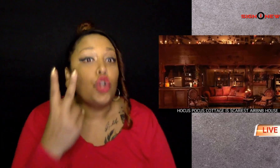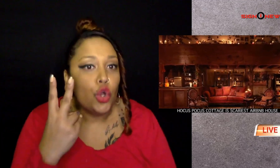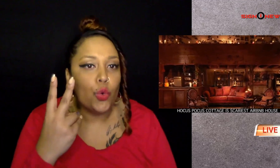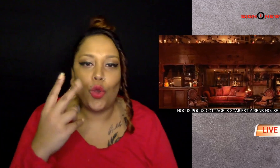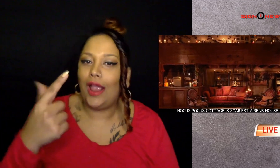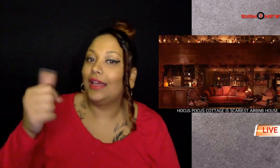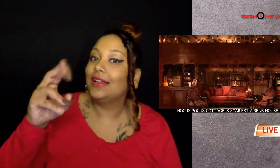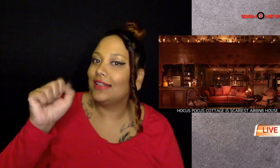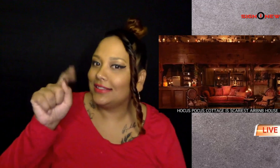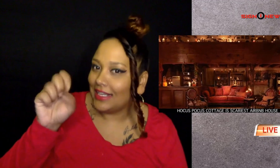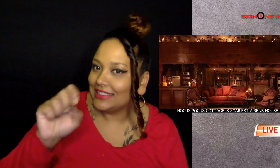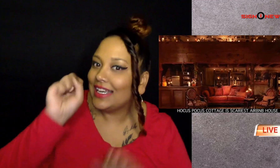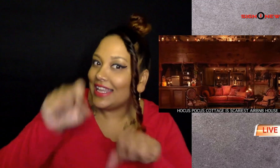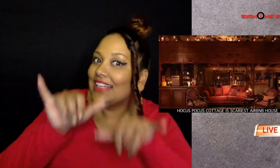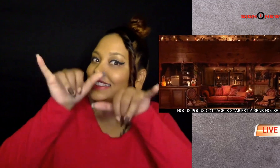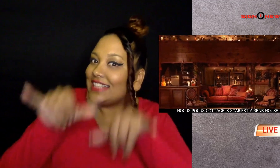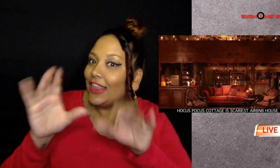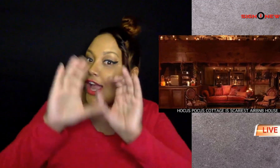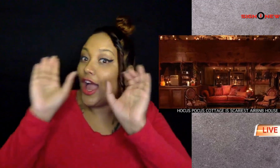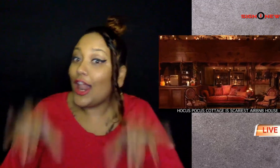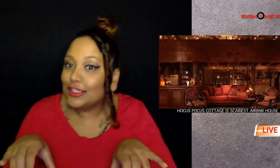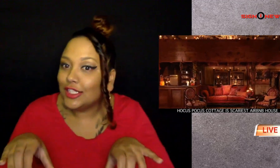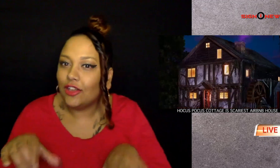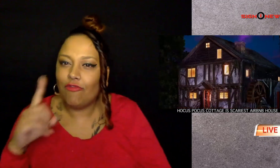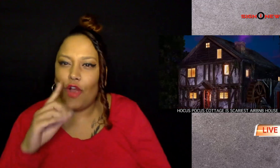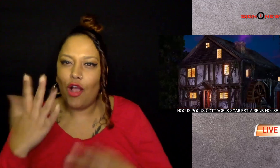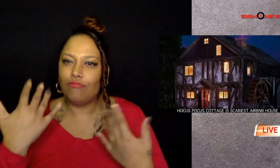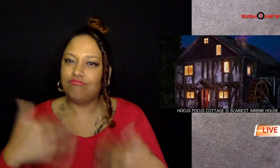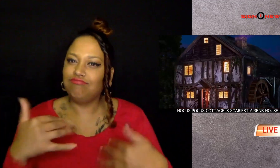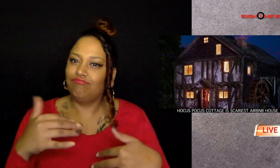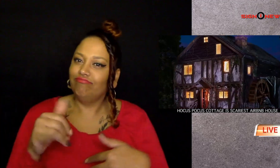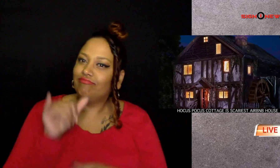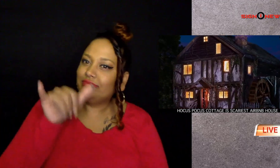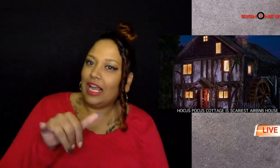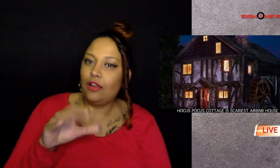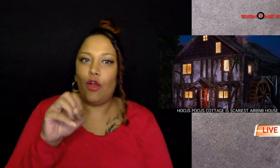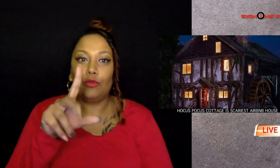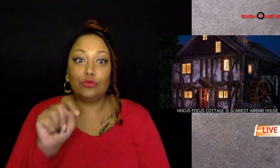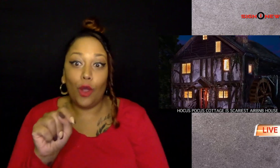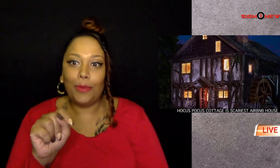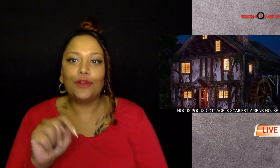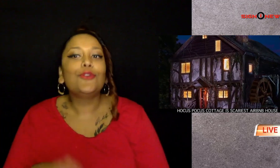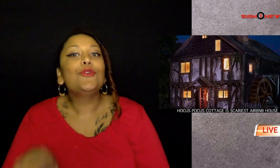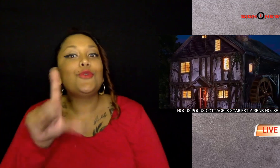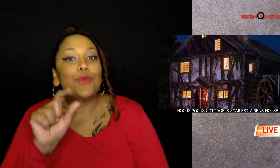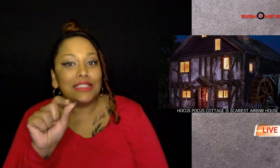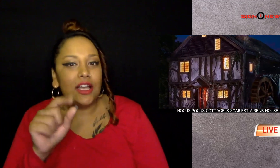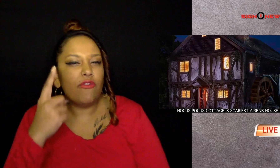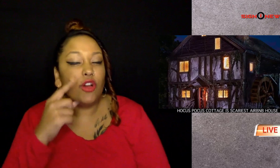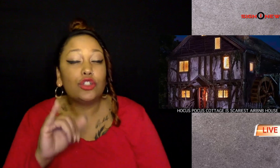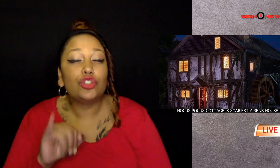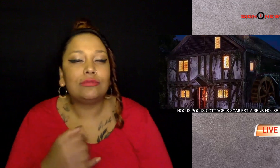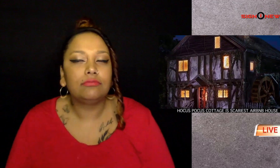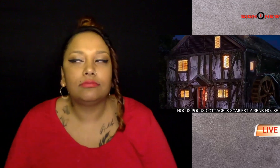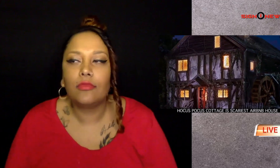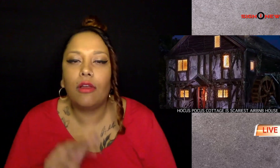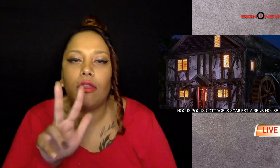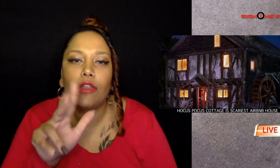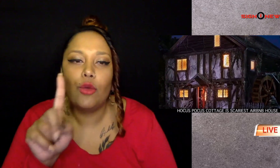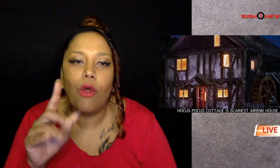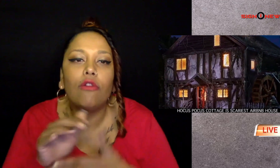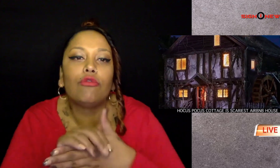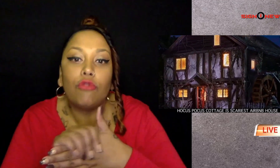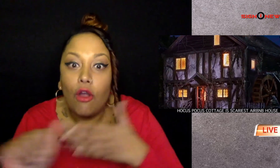two guests can stay at the cottage for an exclusive stay on October 20th for just $31